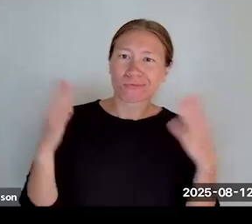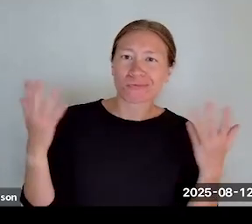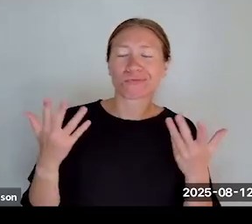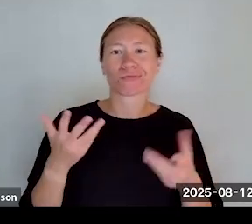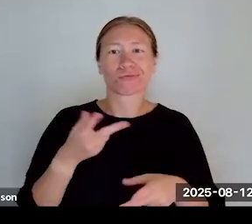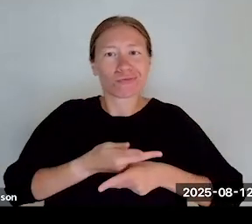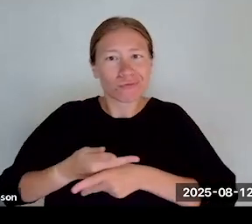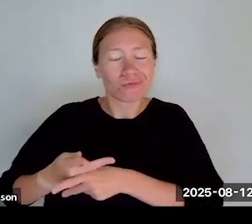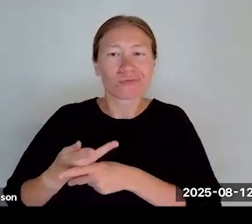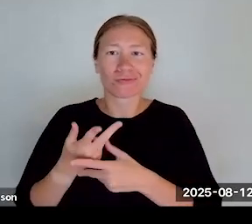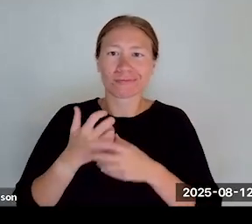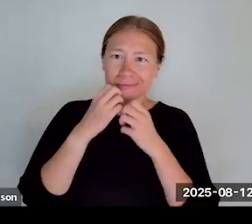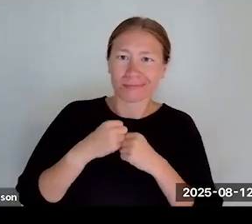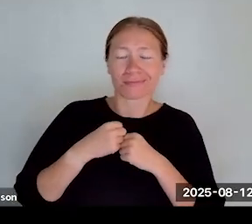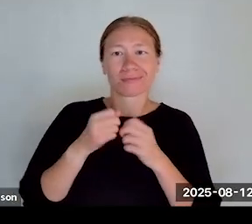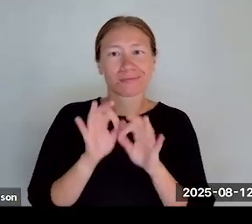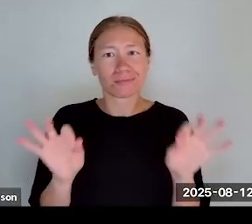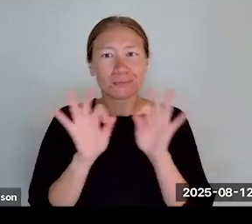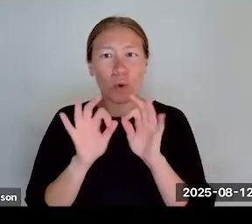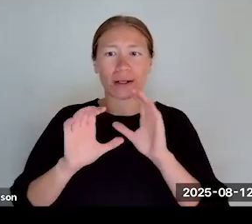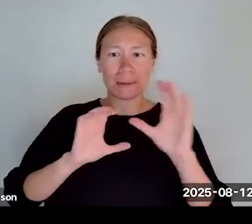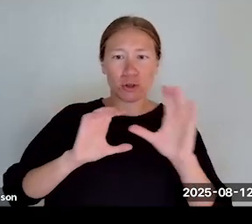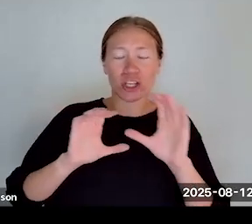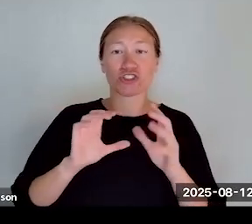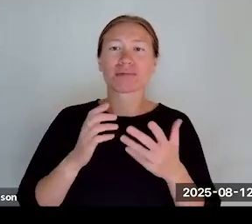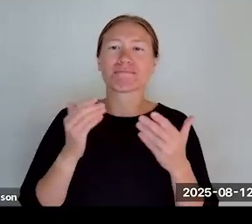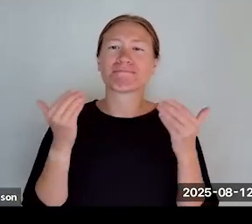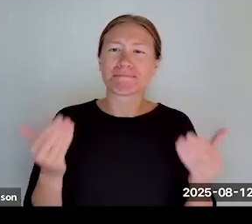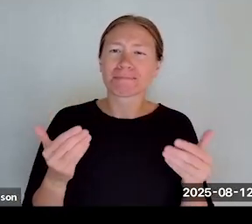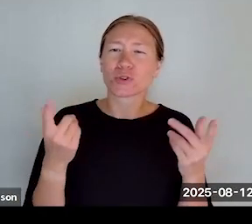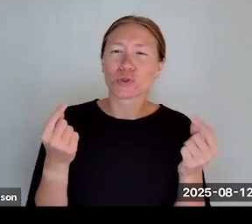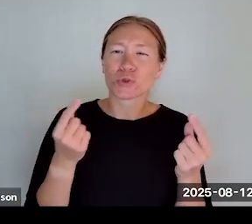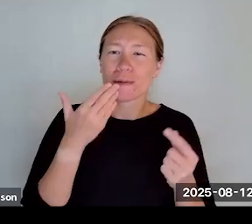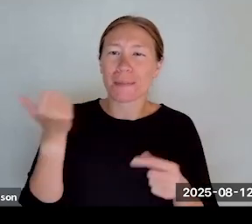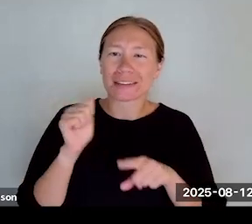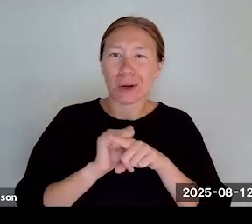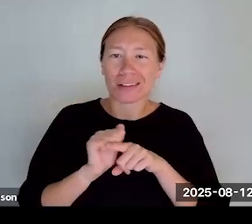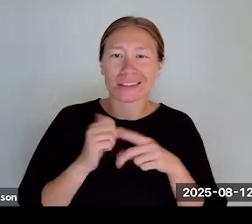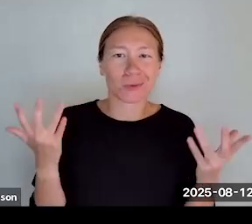consider the following best practices. Ask about communication preferences.